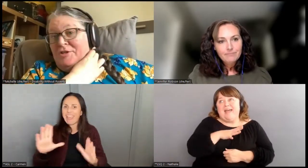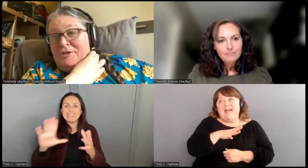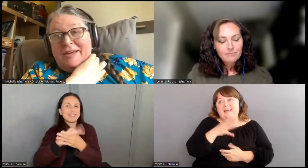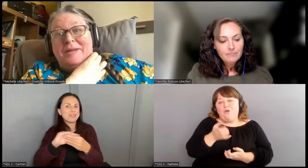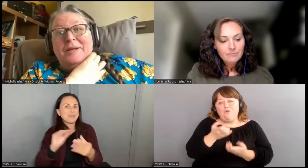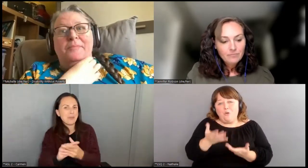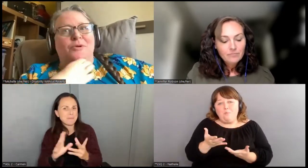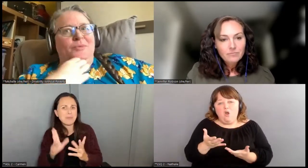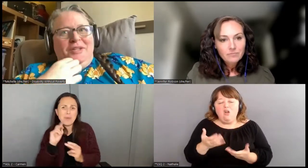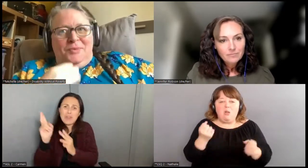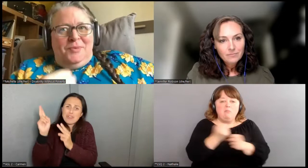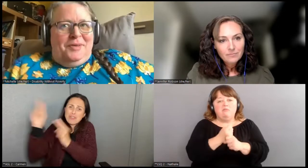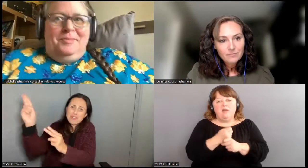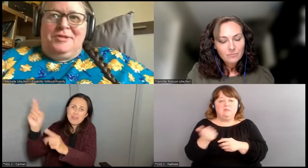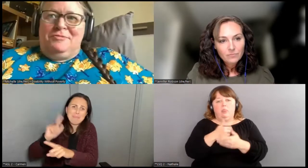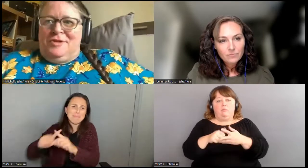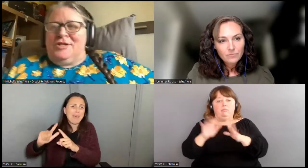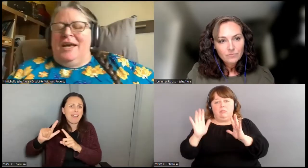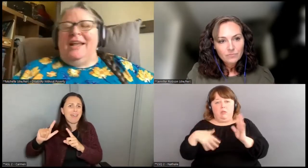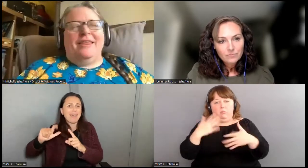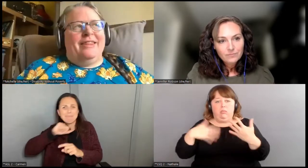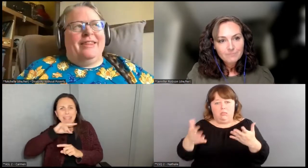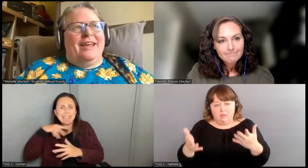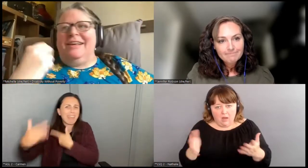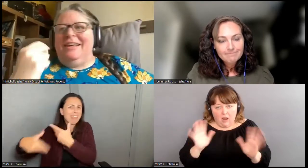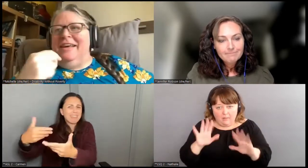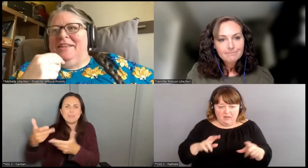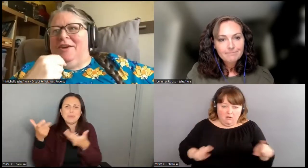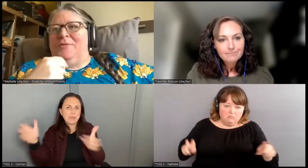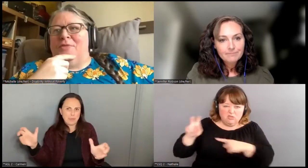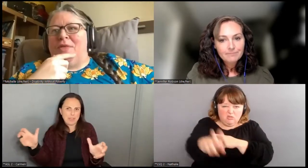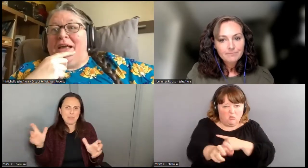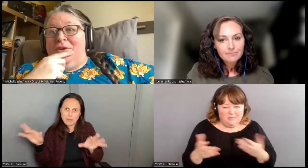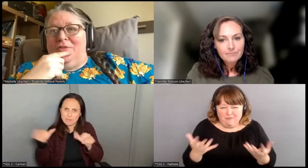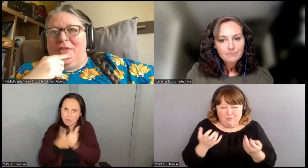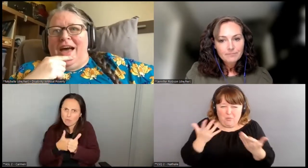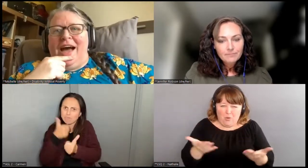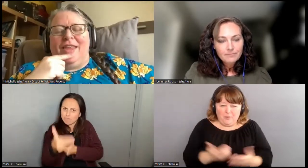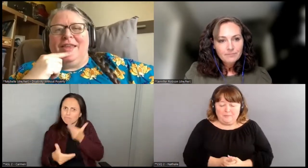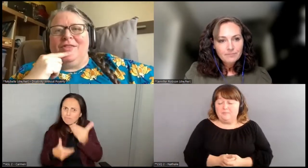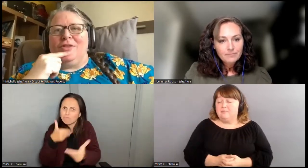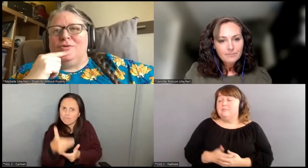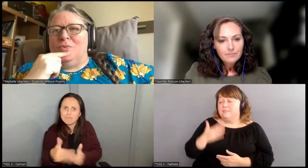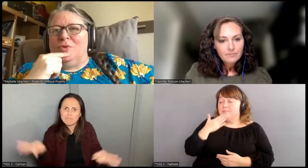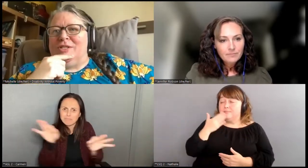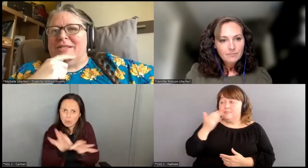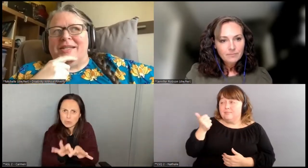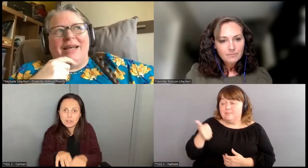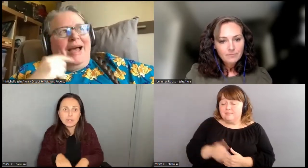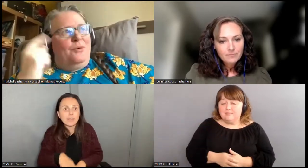HURRY, BUT WE DON'T WANT THEM TO RUSH. I THINK -- THANK YOU FOR THAT. THOSE ARE WORDS I WILL